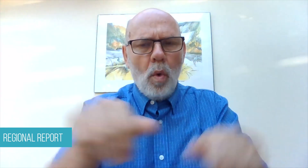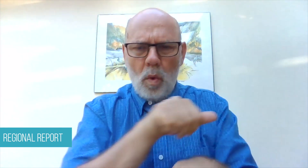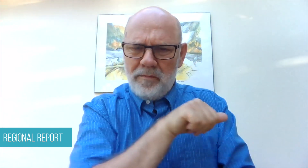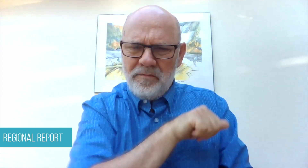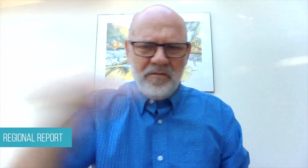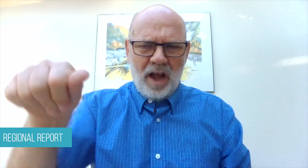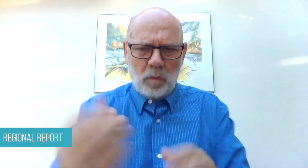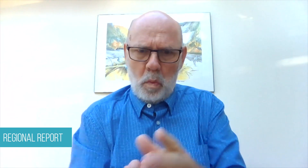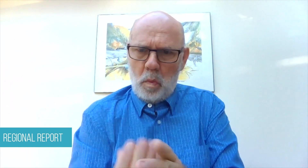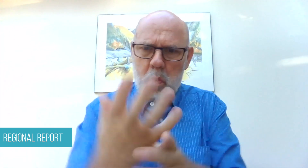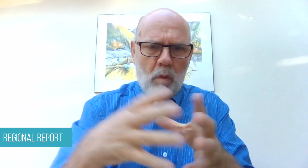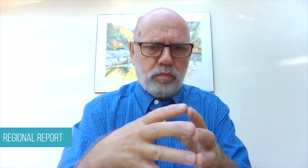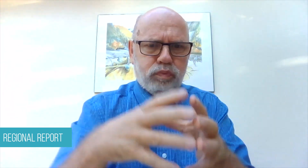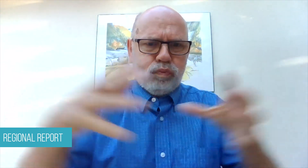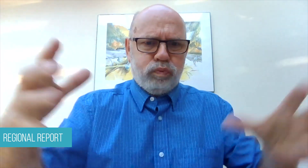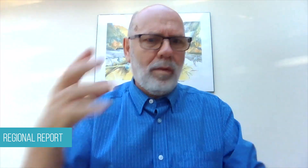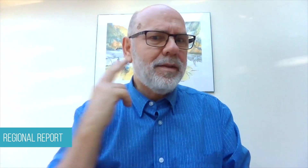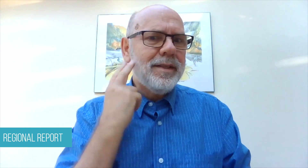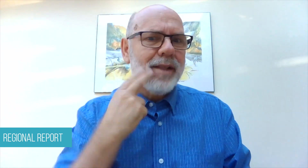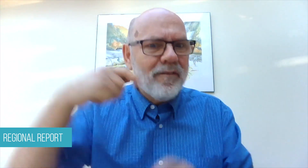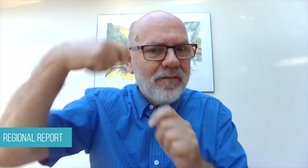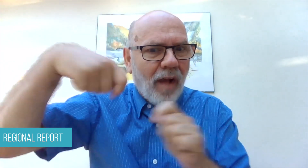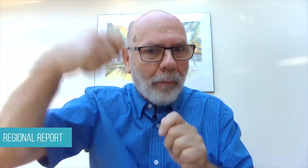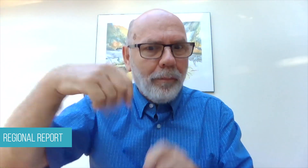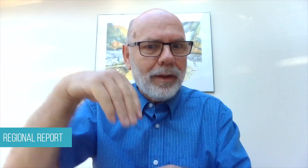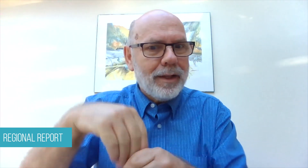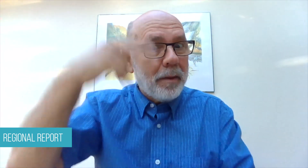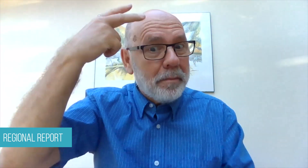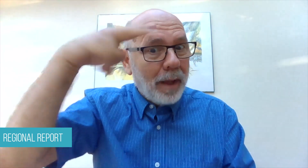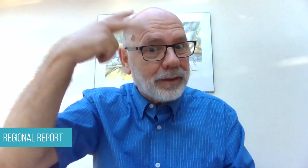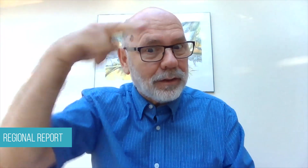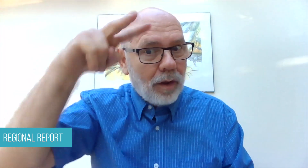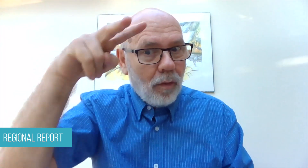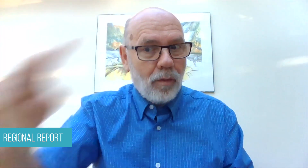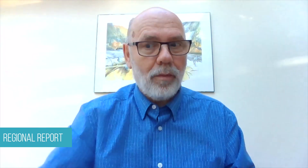and is a fast-growing popular Deaf show in Mexico.